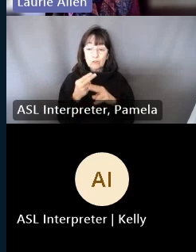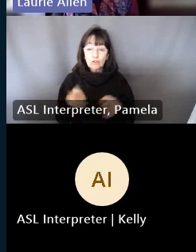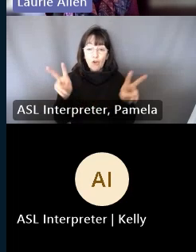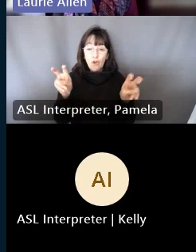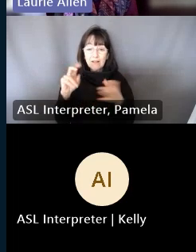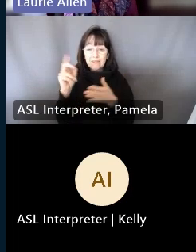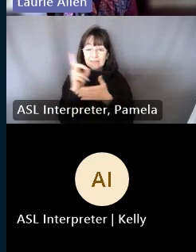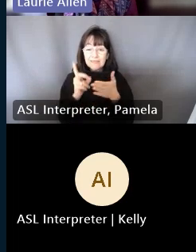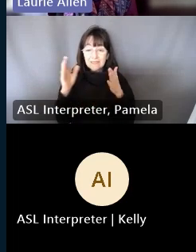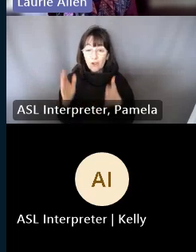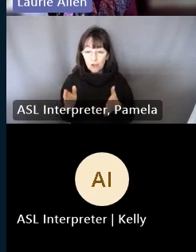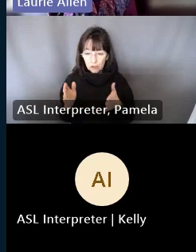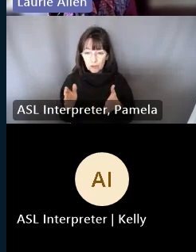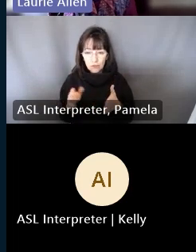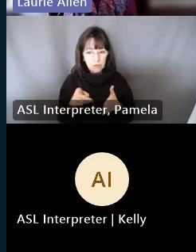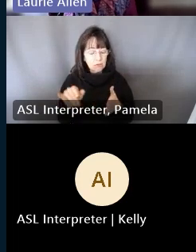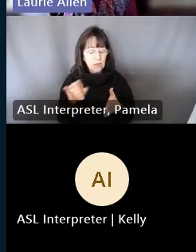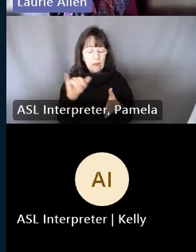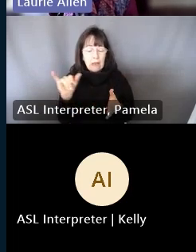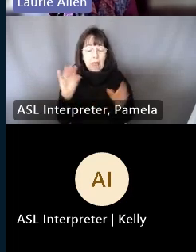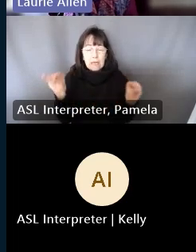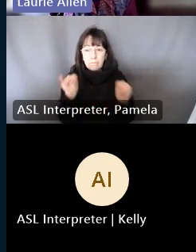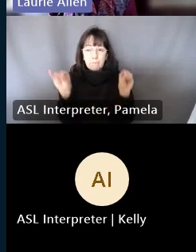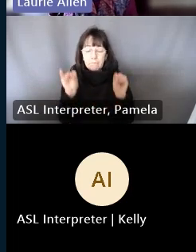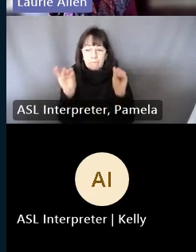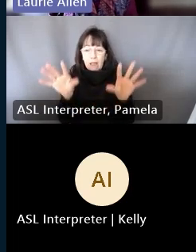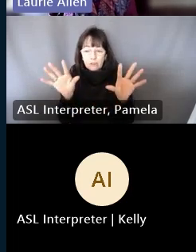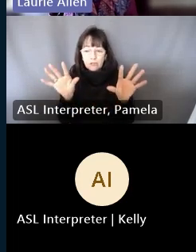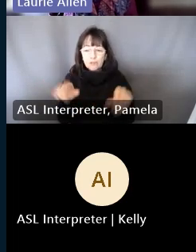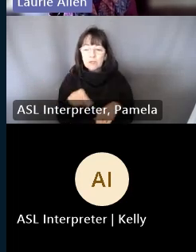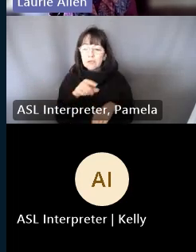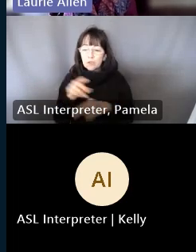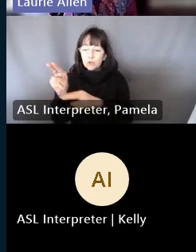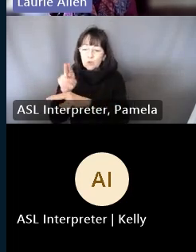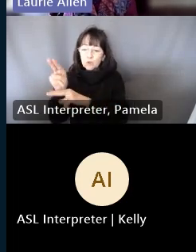It basically leverages AI to read your content and recommend designs.